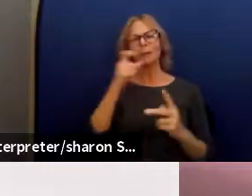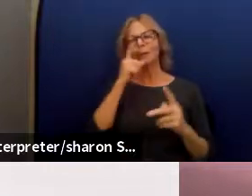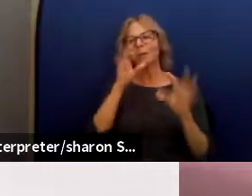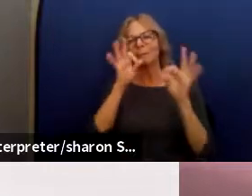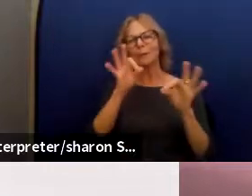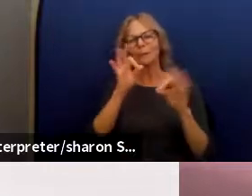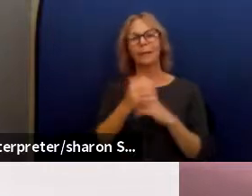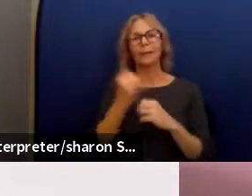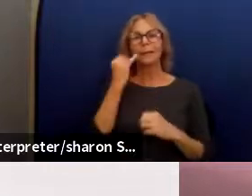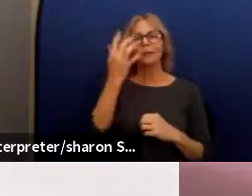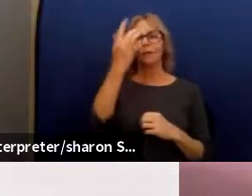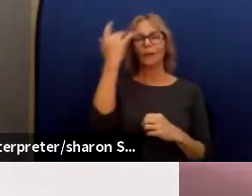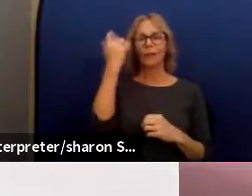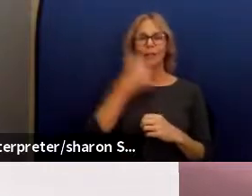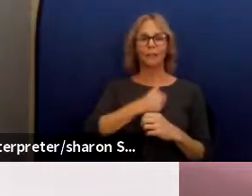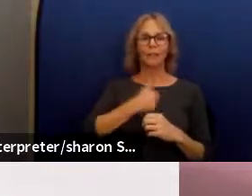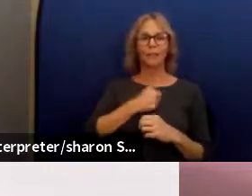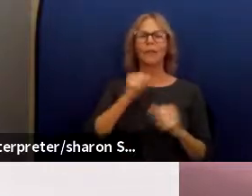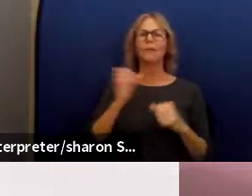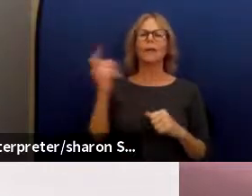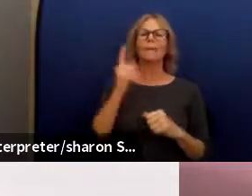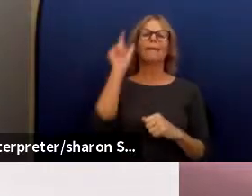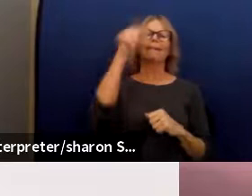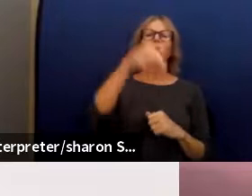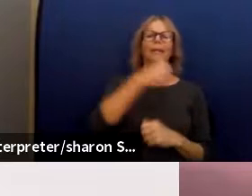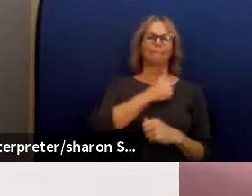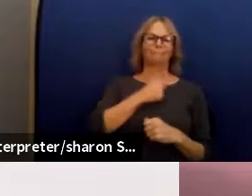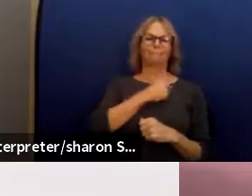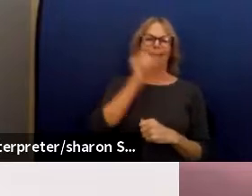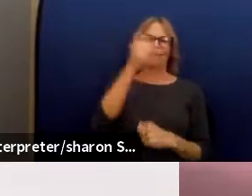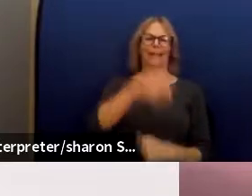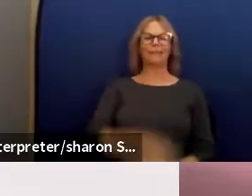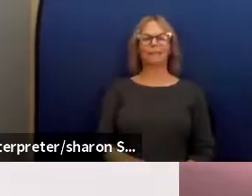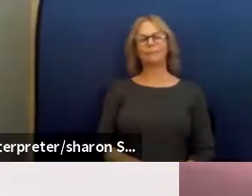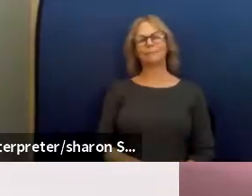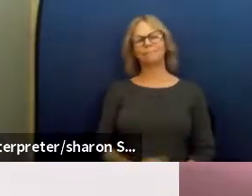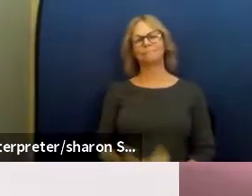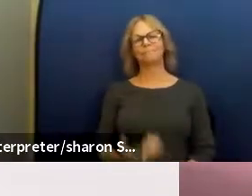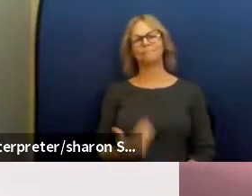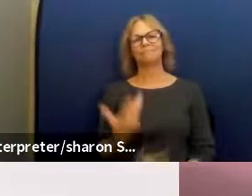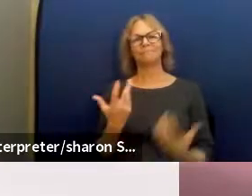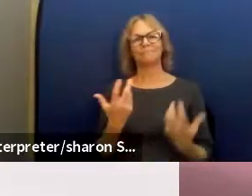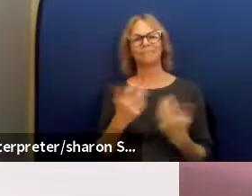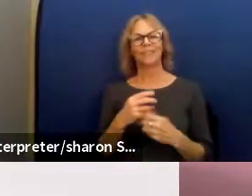you forget to apologize, you can always come back later and apologize at a later time. You know, there really is no expiration date on